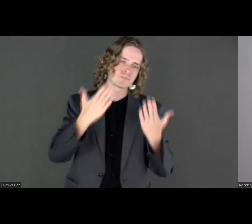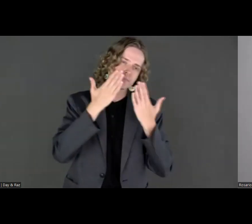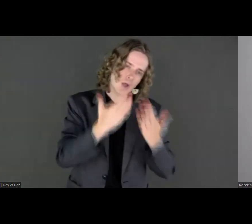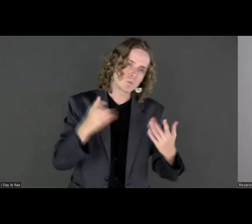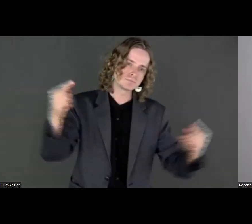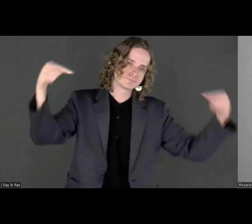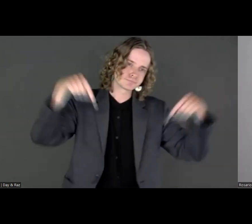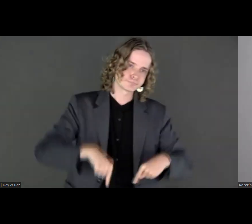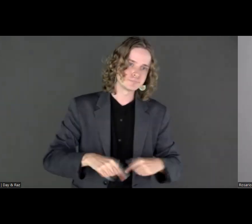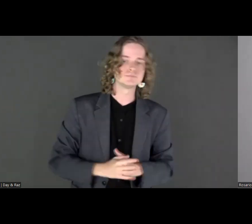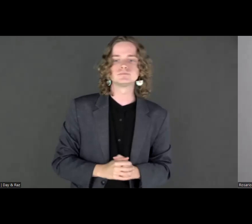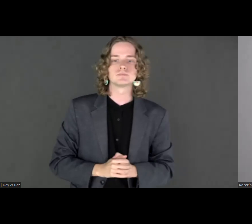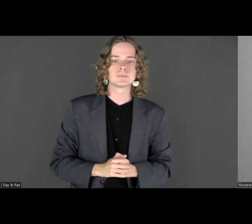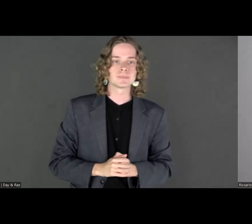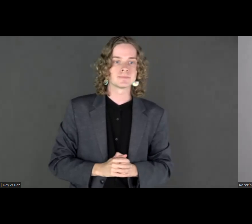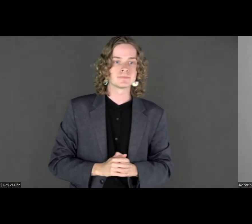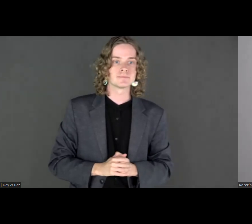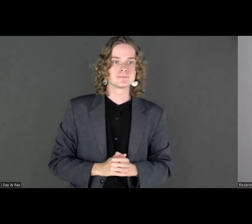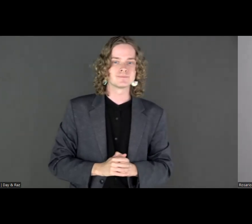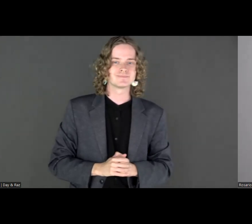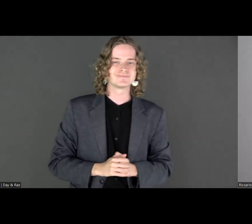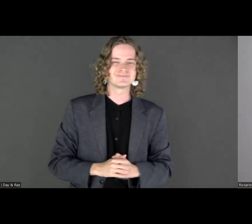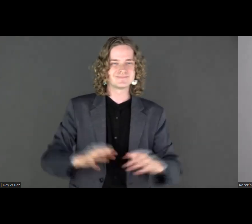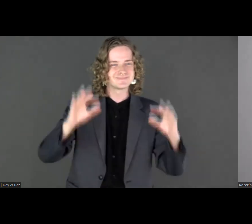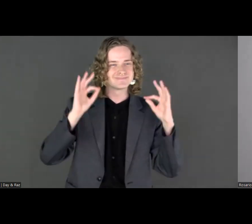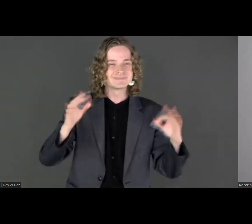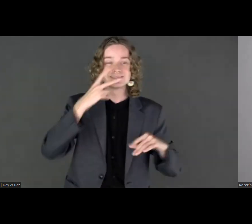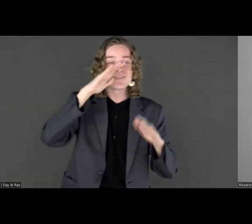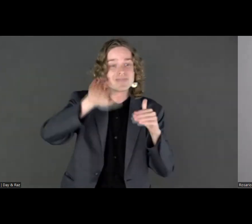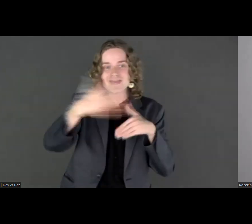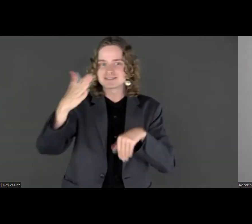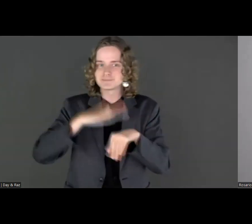we can see you next time. Thank you. Have a great day.